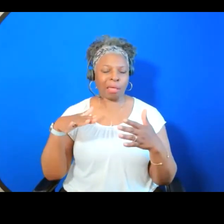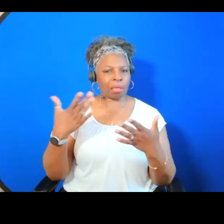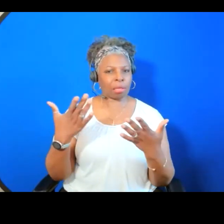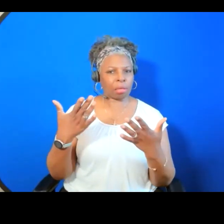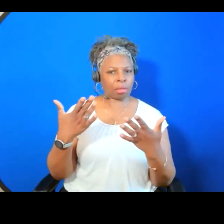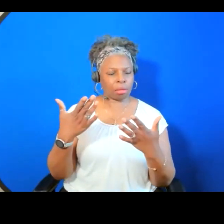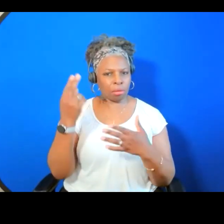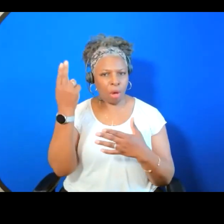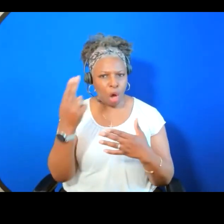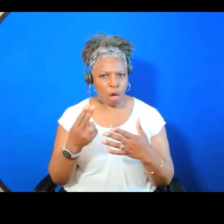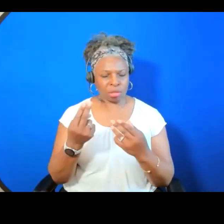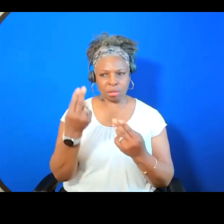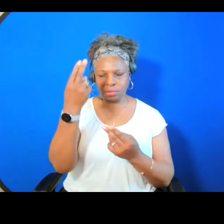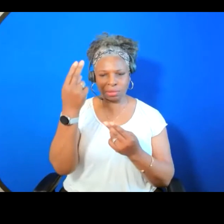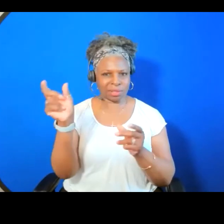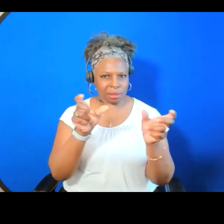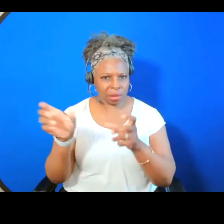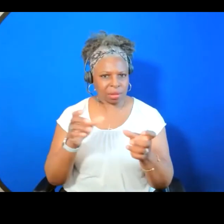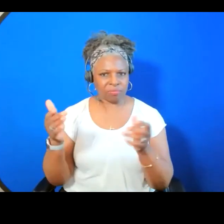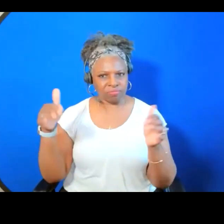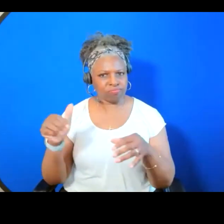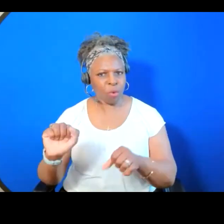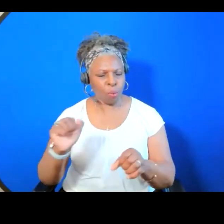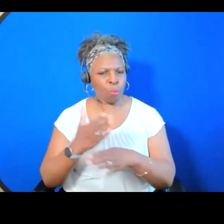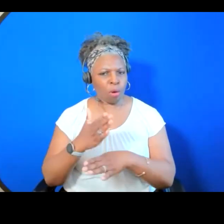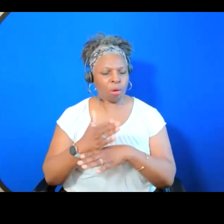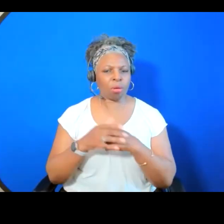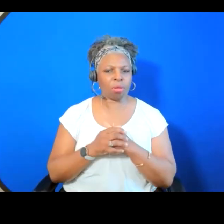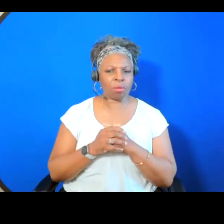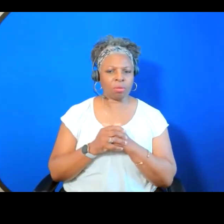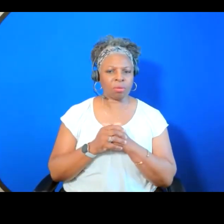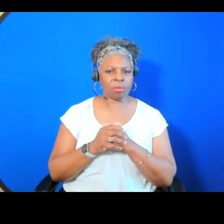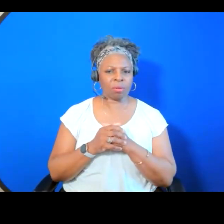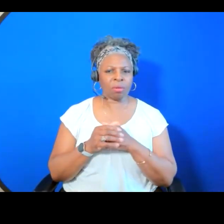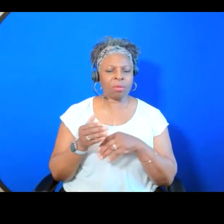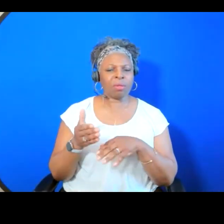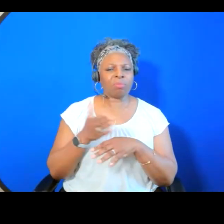But before I hand over to her, I would like to quickly run through some virtual housekeeping.